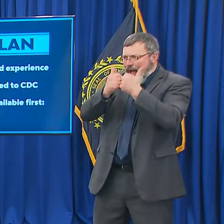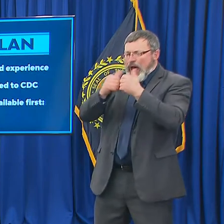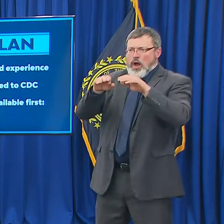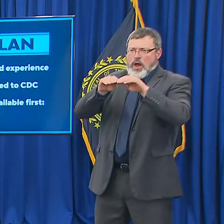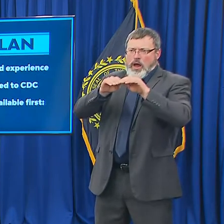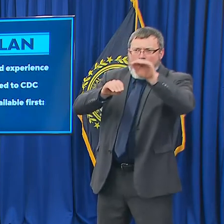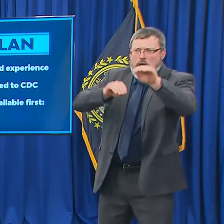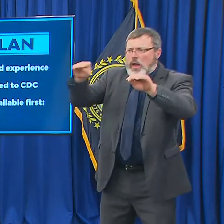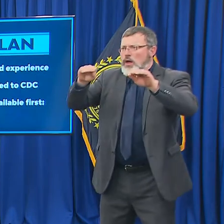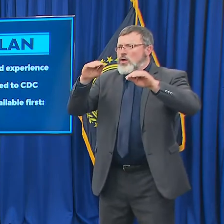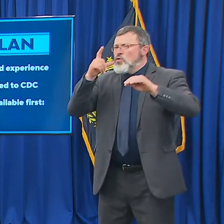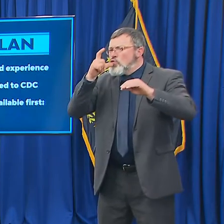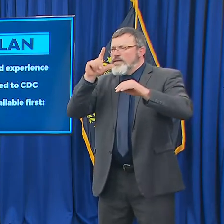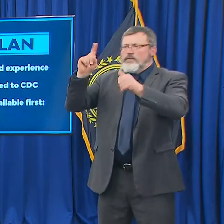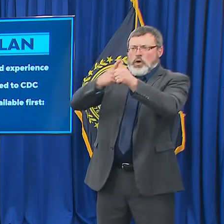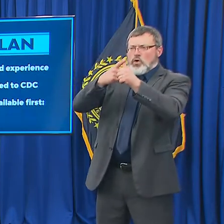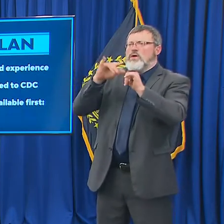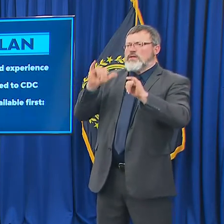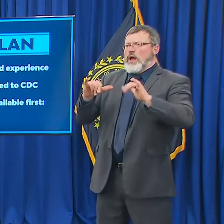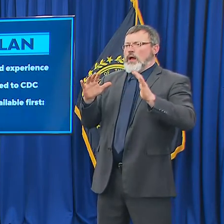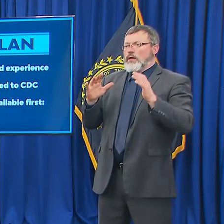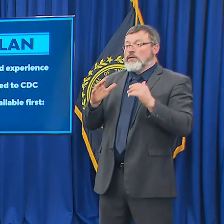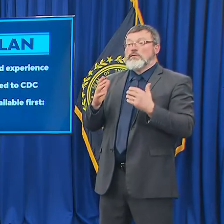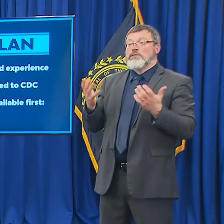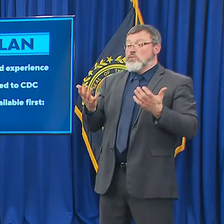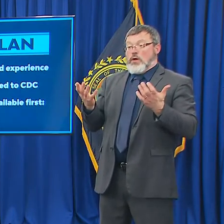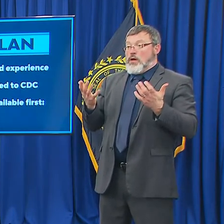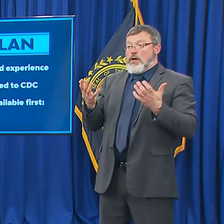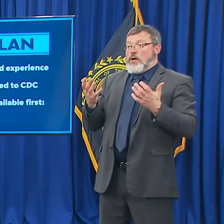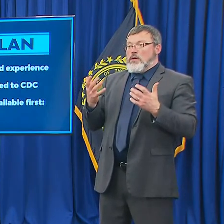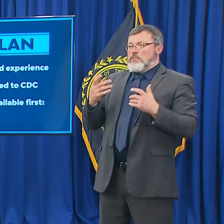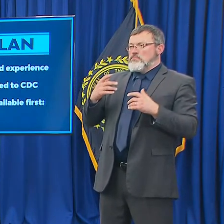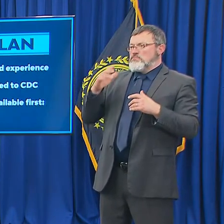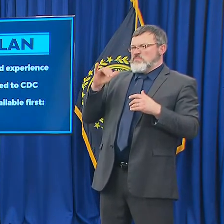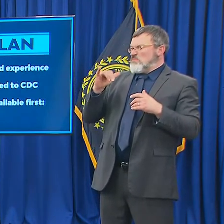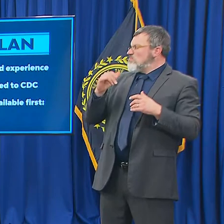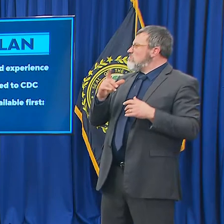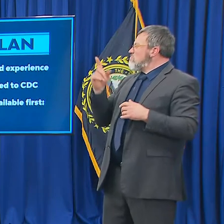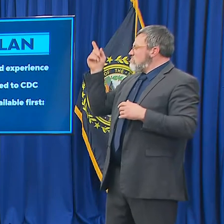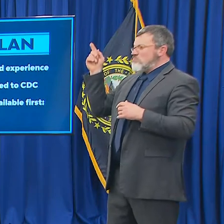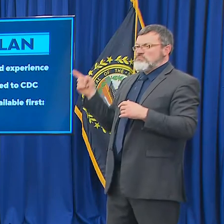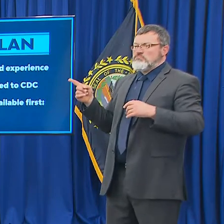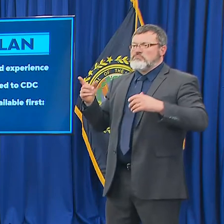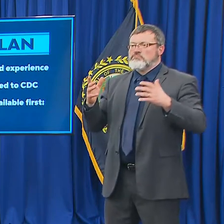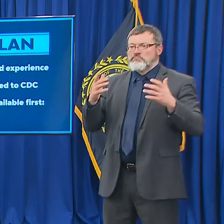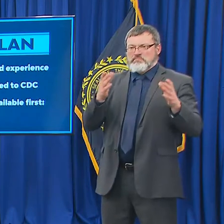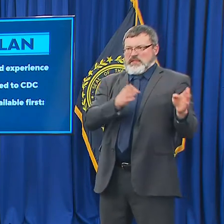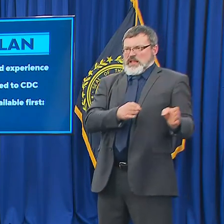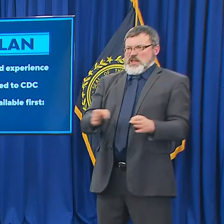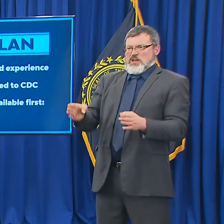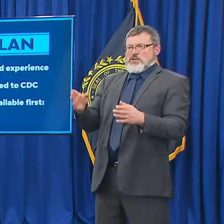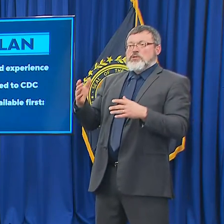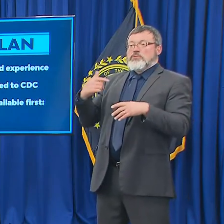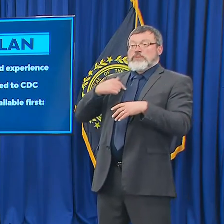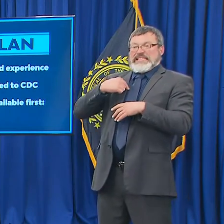easy to access as easy. In fact, as the influenza flu vaccine that we provide each year.